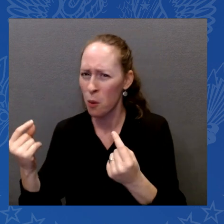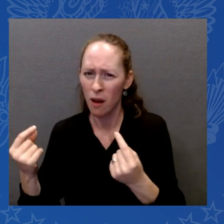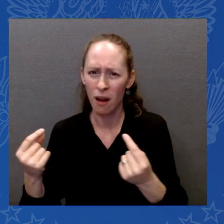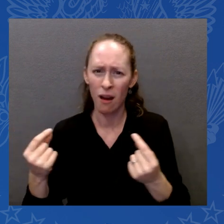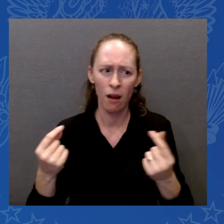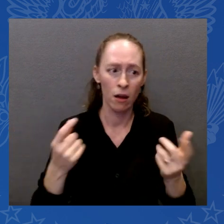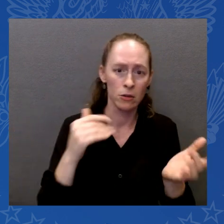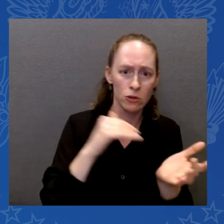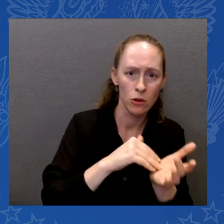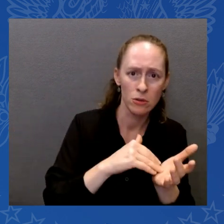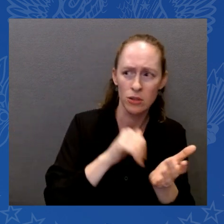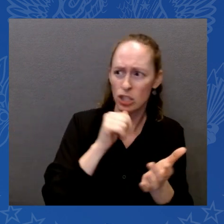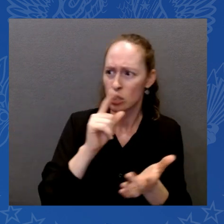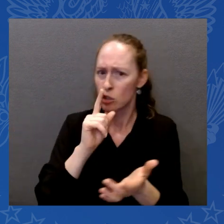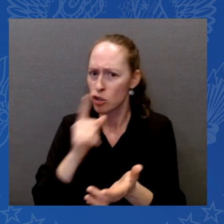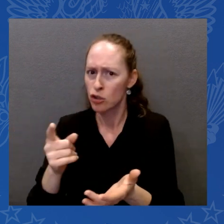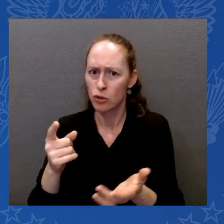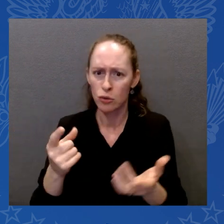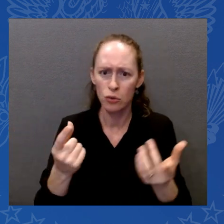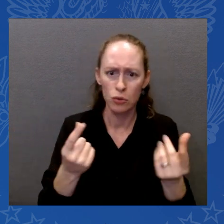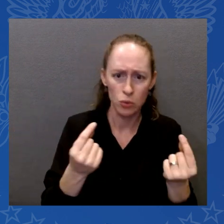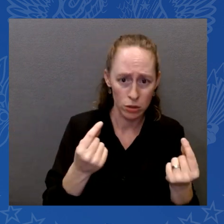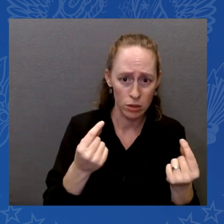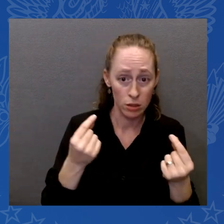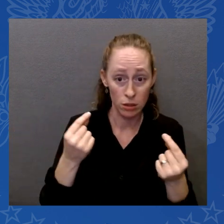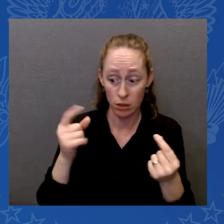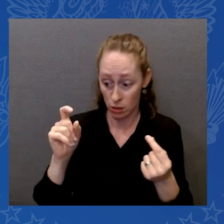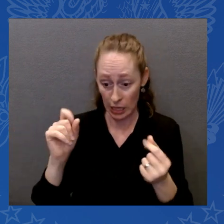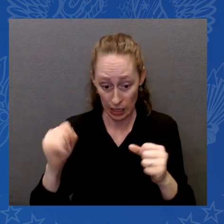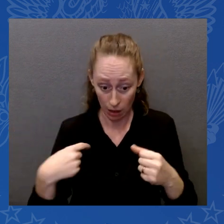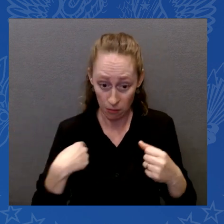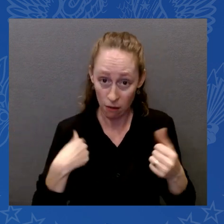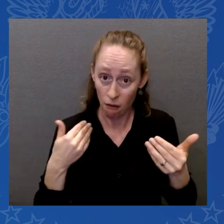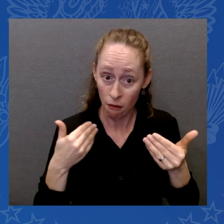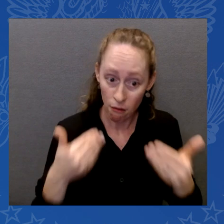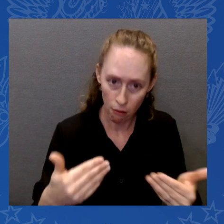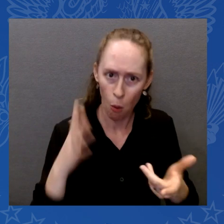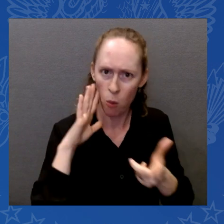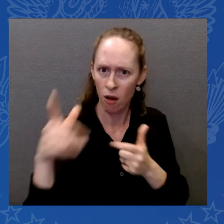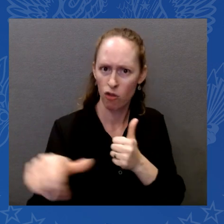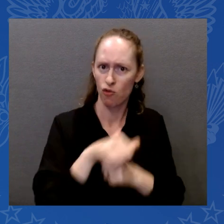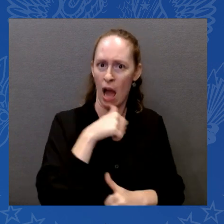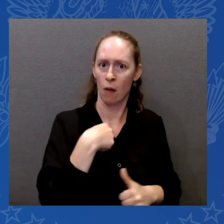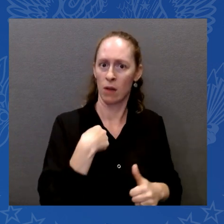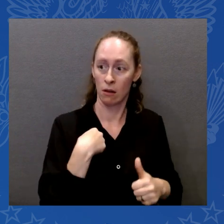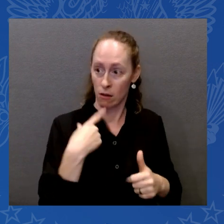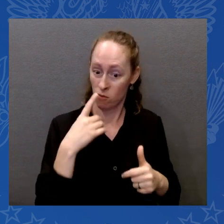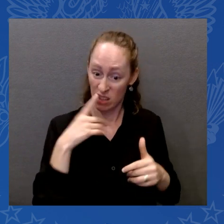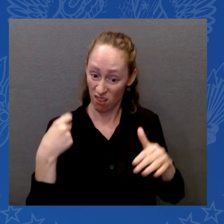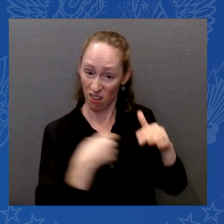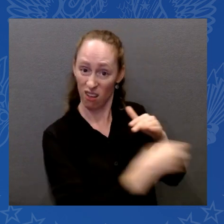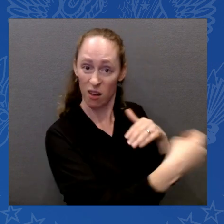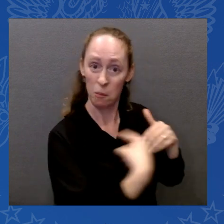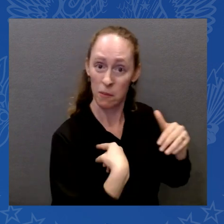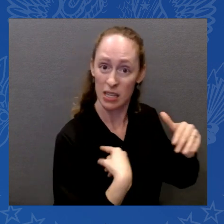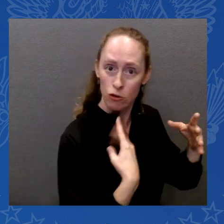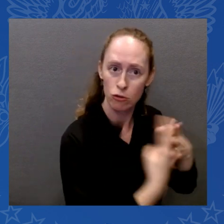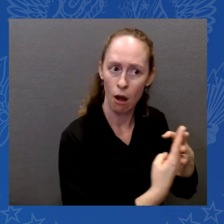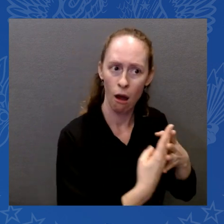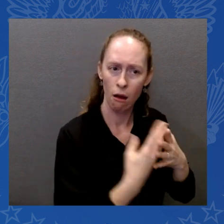for the emergency care that we provide to folks in need. And moreover, evidence shows that abortion bans, as you heard,